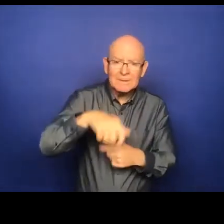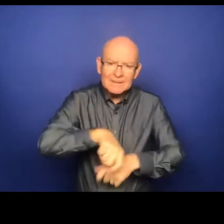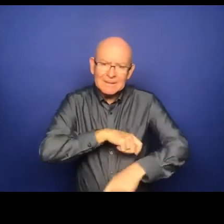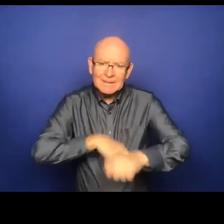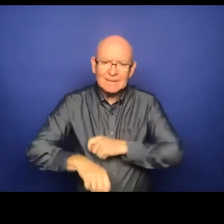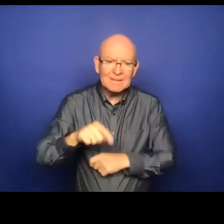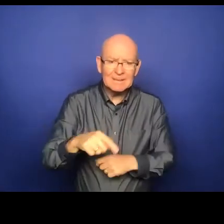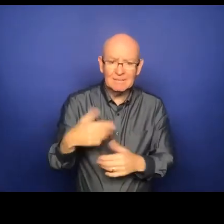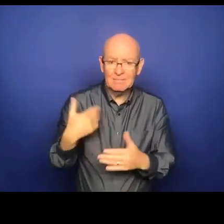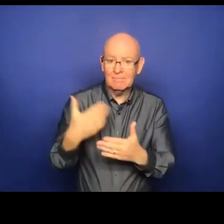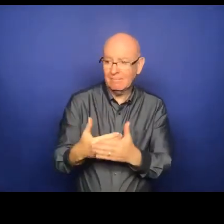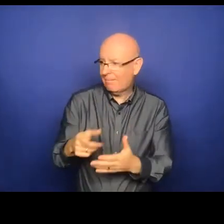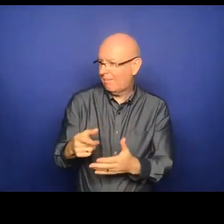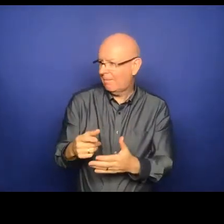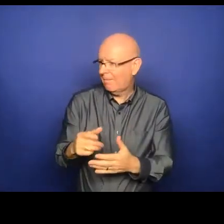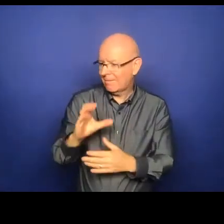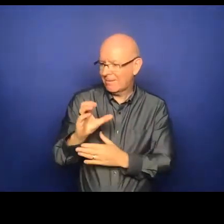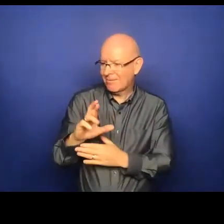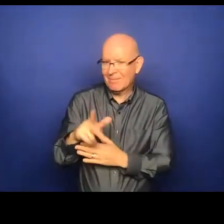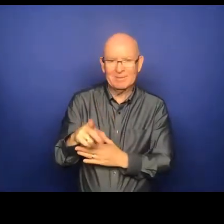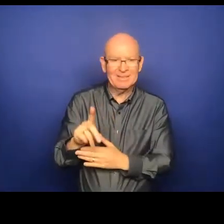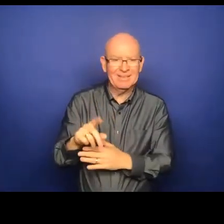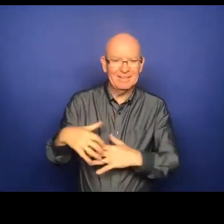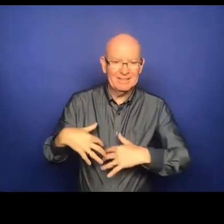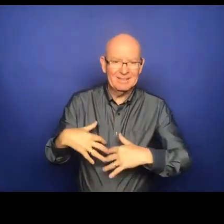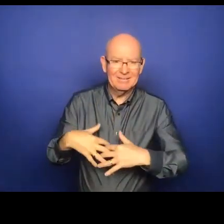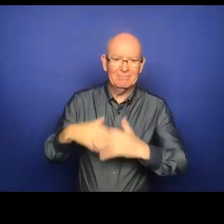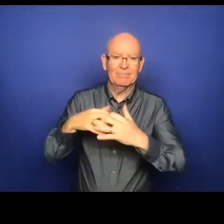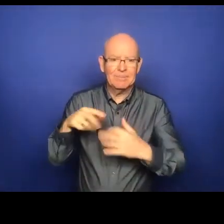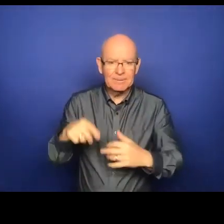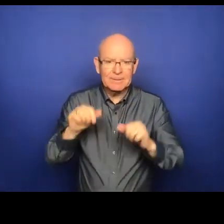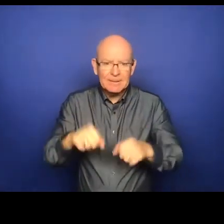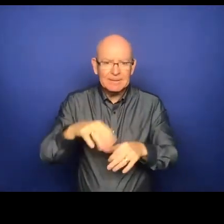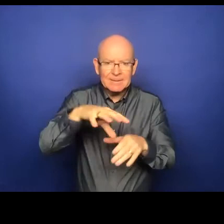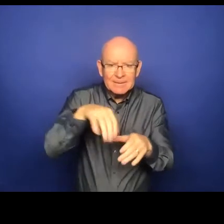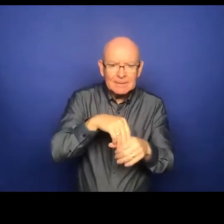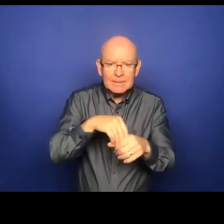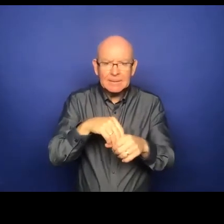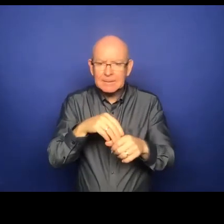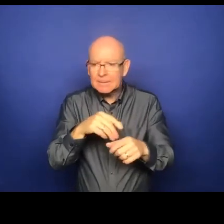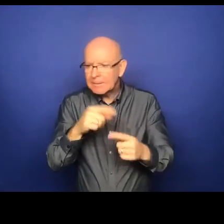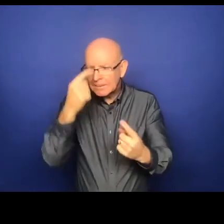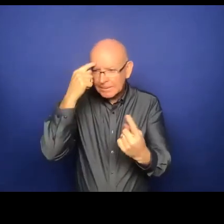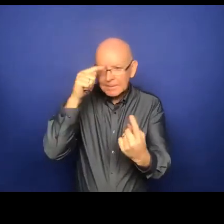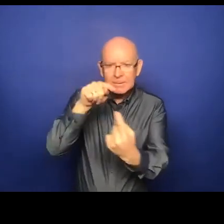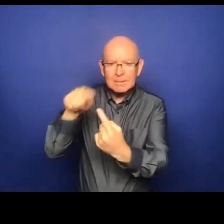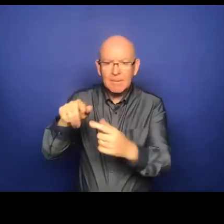Convention and global social movements has occurred, nations still have a long way to go in fulfilling their